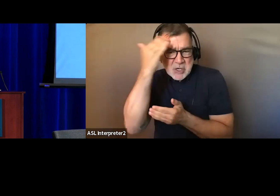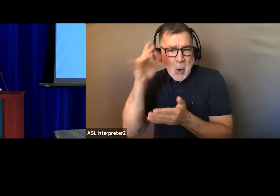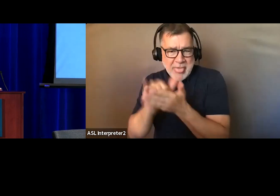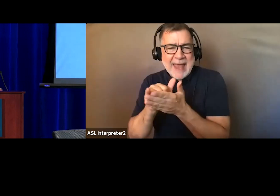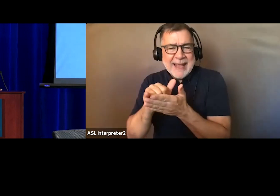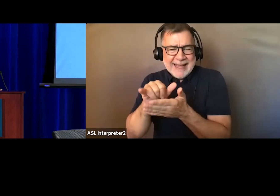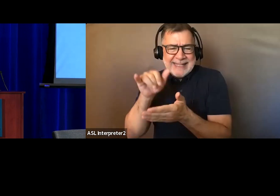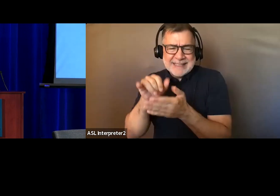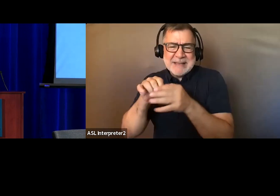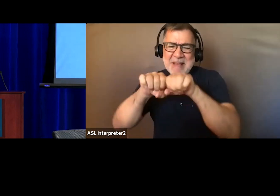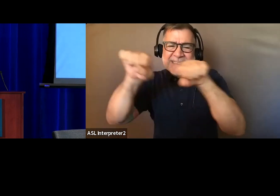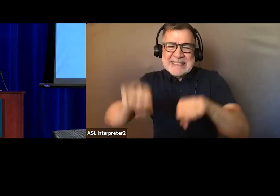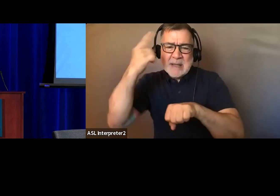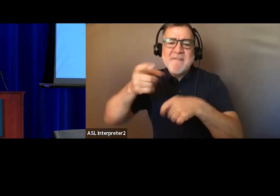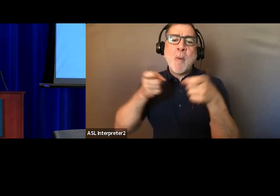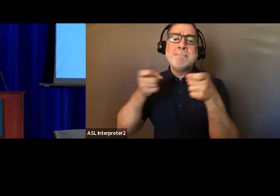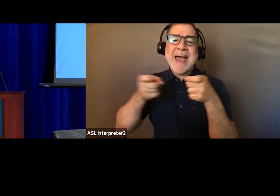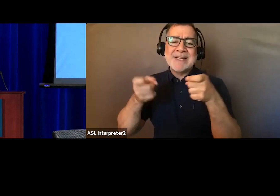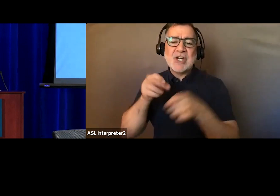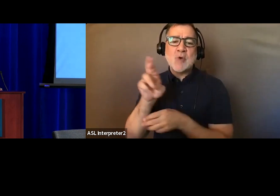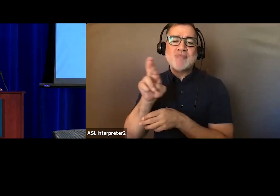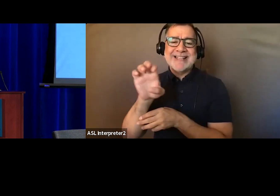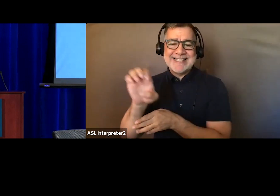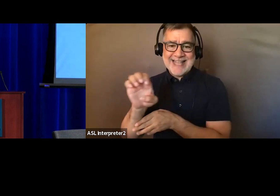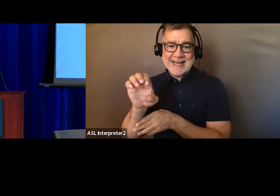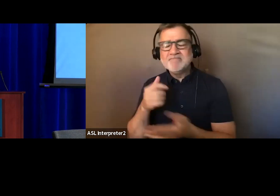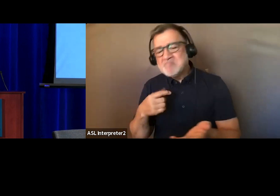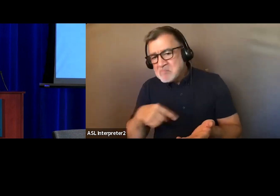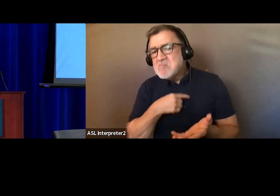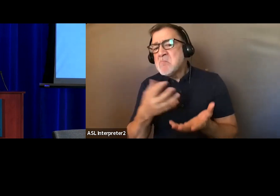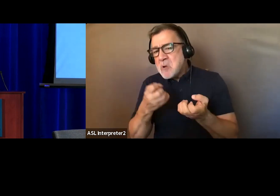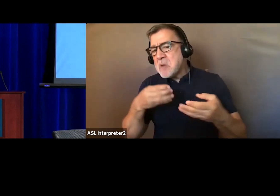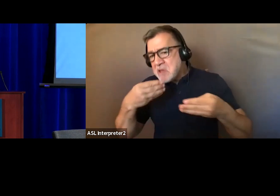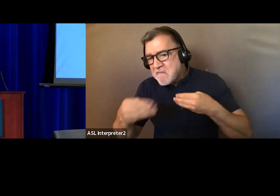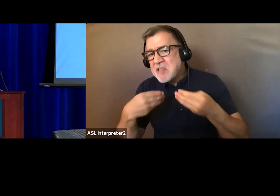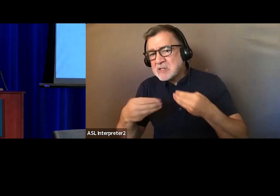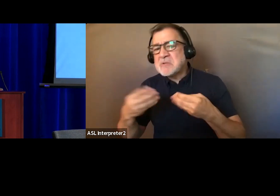So we wanted to maximize our flexibility by getting this off-the-shelf product.